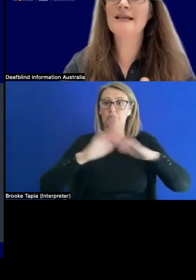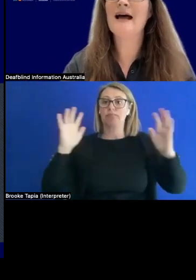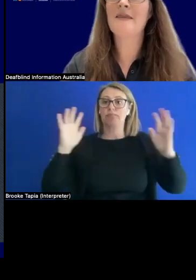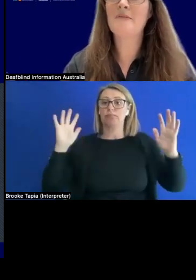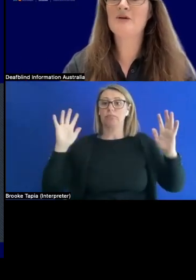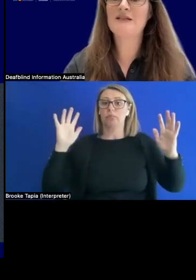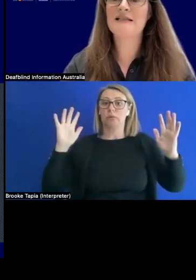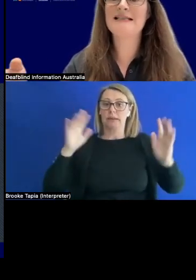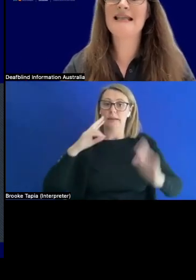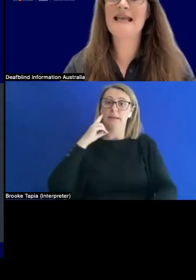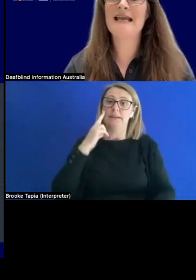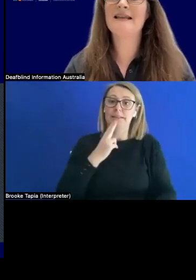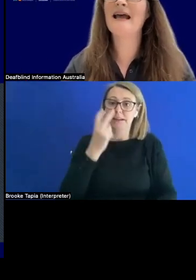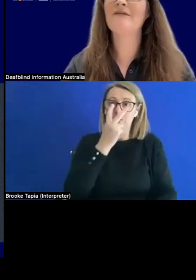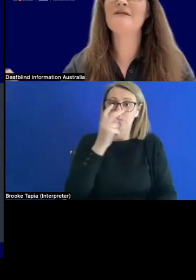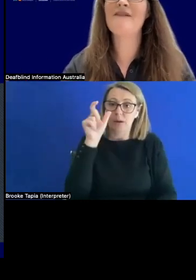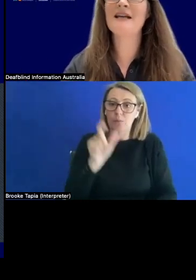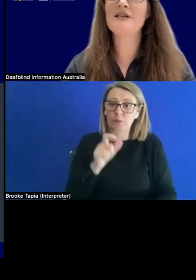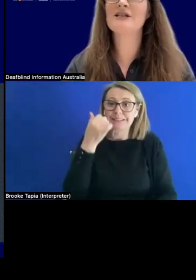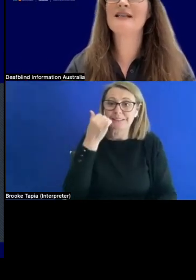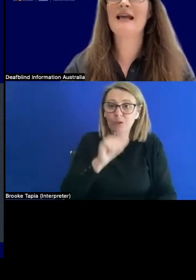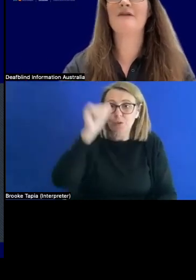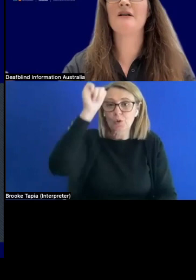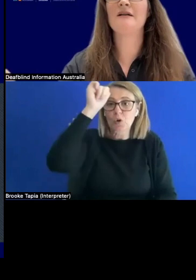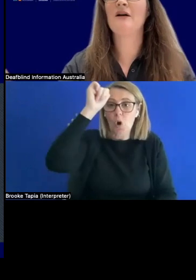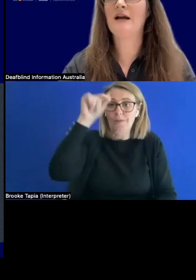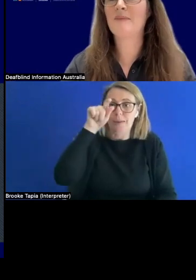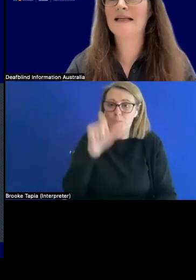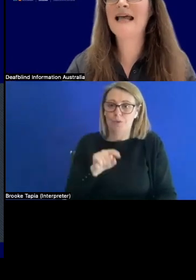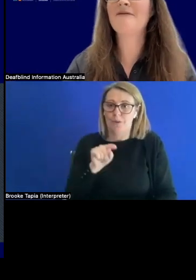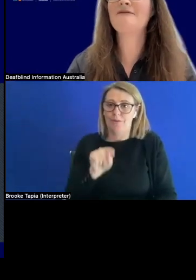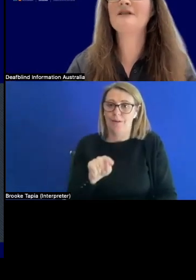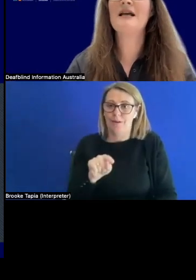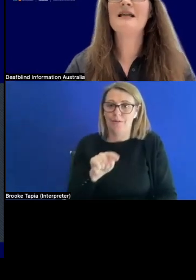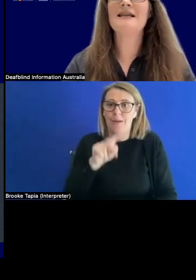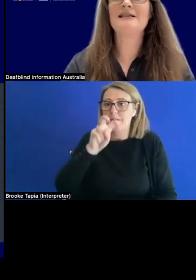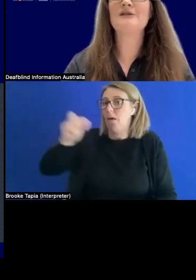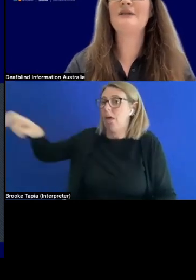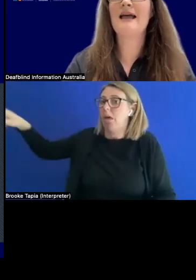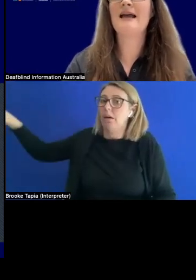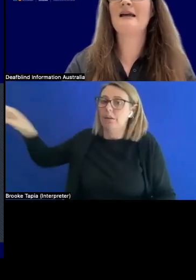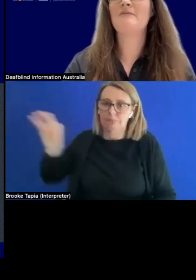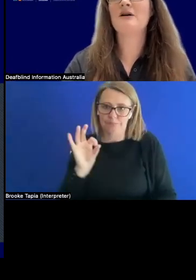the other person is there. They haven’t vanished, they haven’t got up and left, “They’re still there